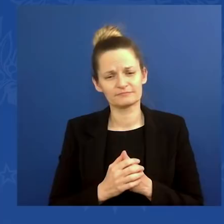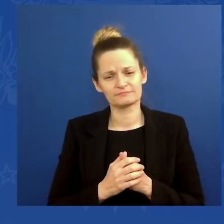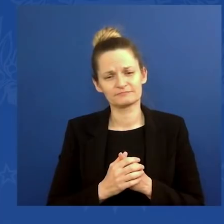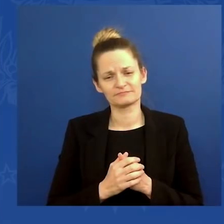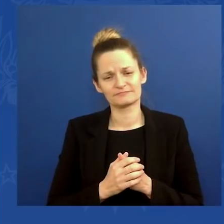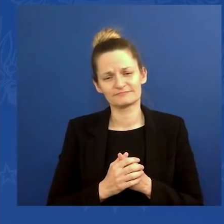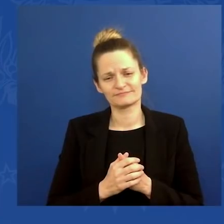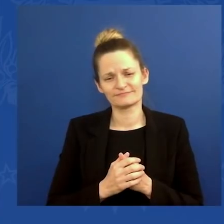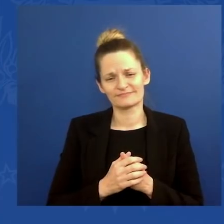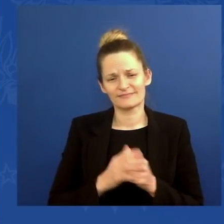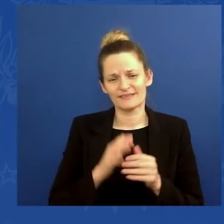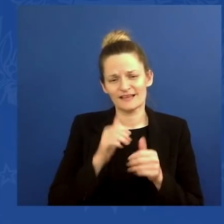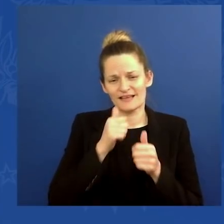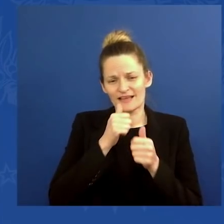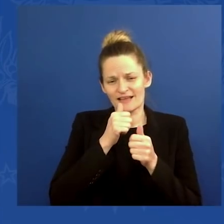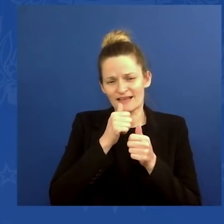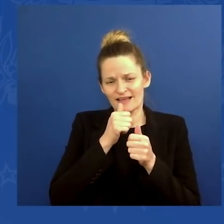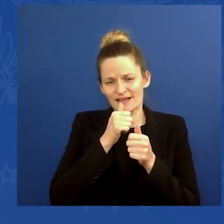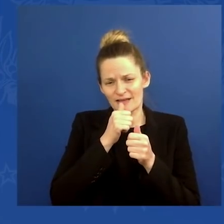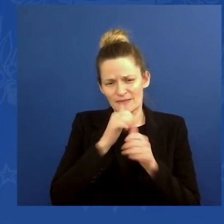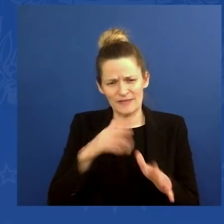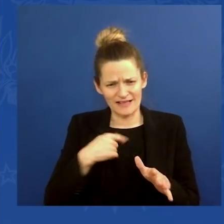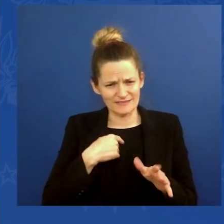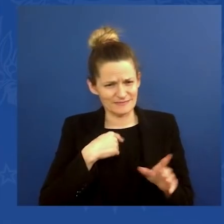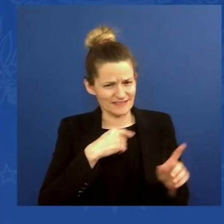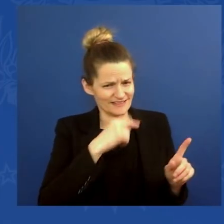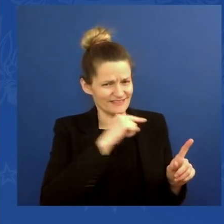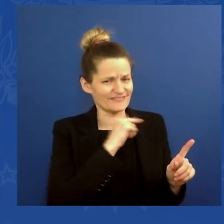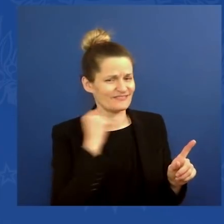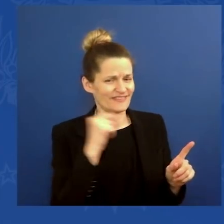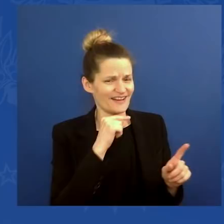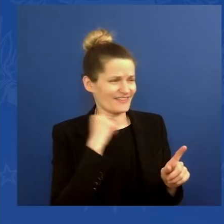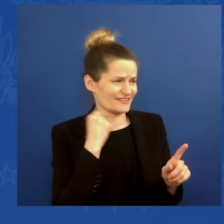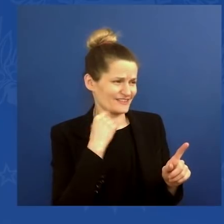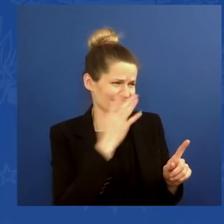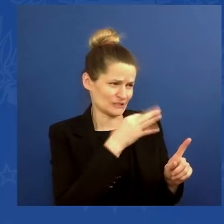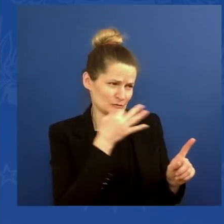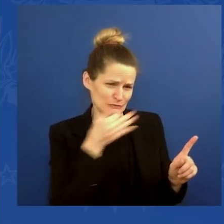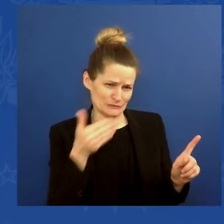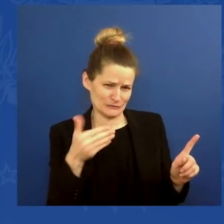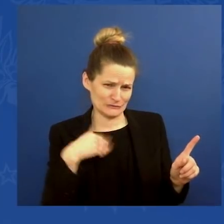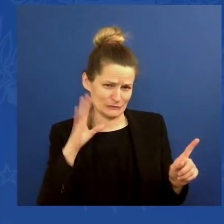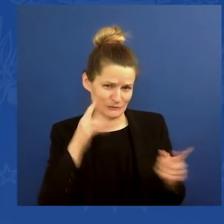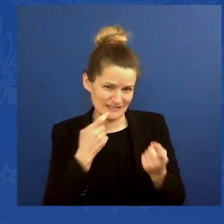bless me, Father, for I'm about to sin. I --